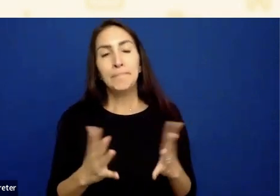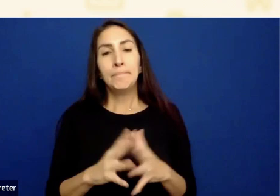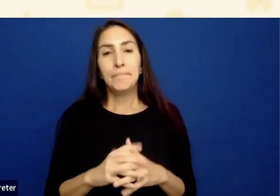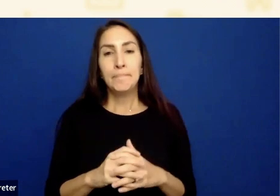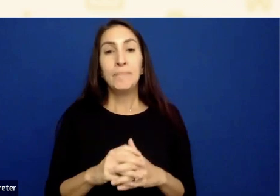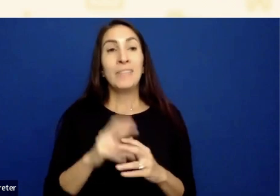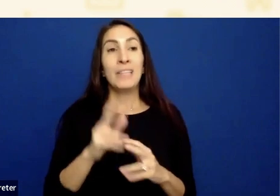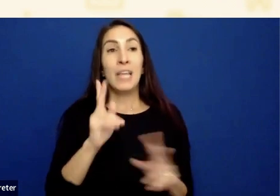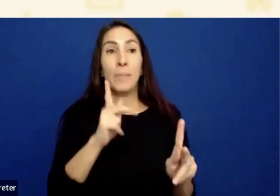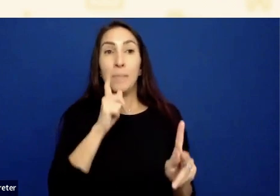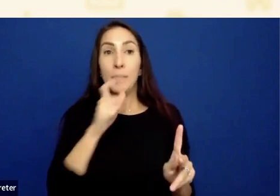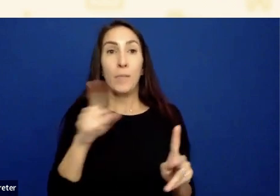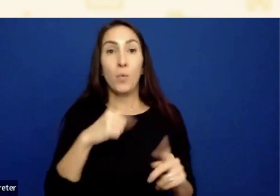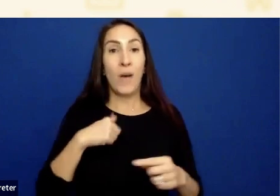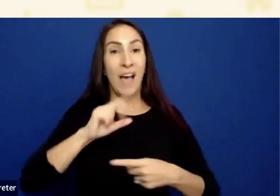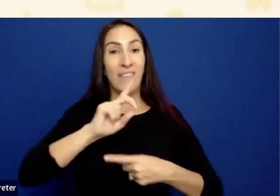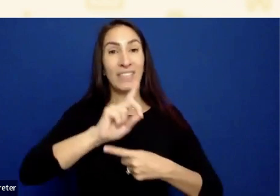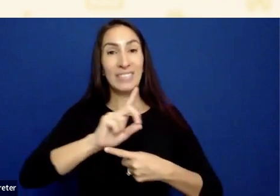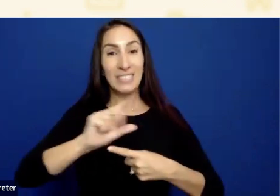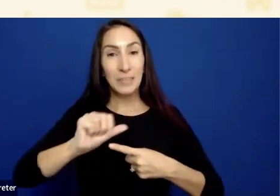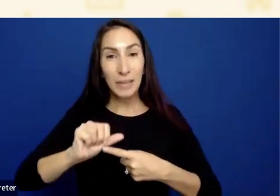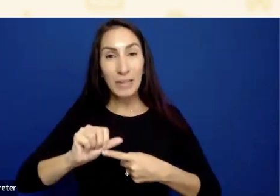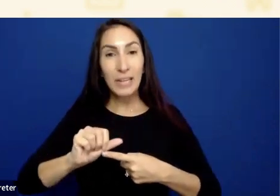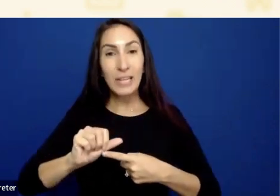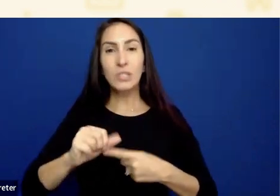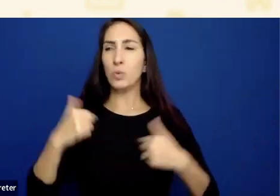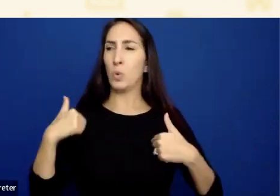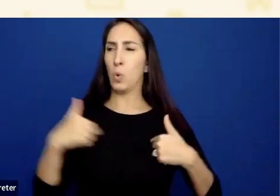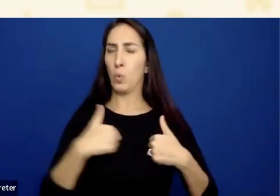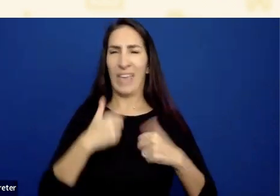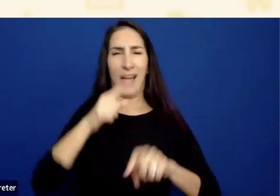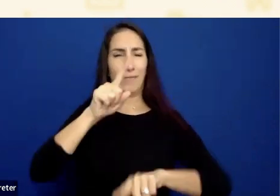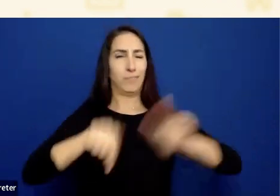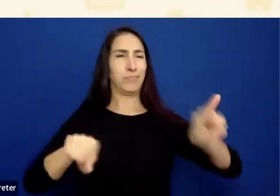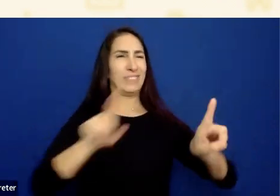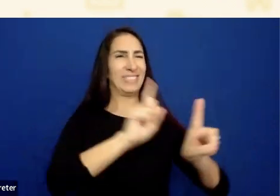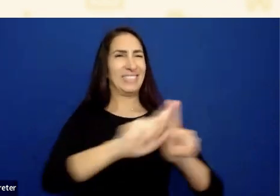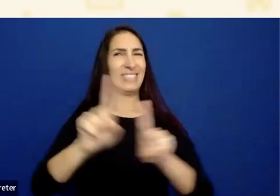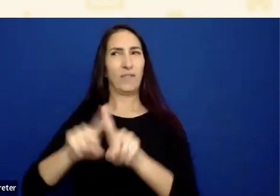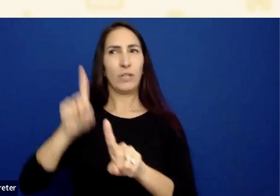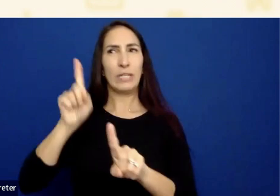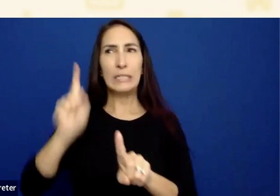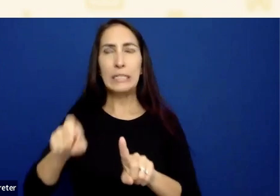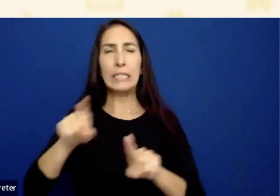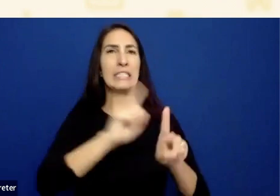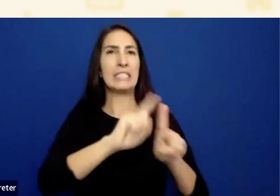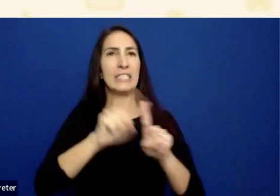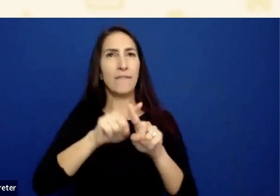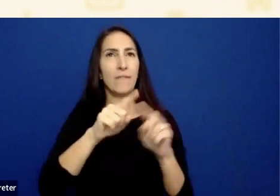we're not a monolith; we all have different needs. And I'm probably preaching to the choir here, but just